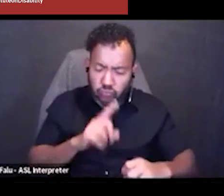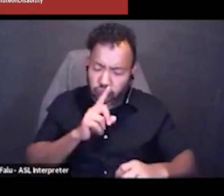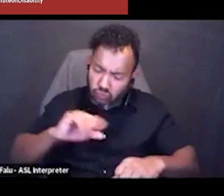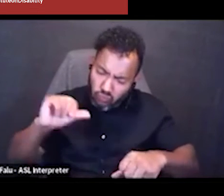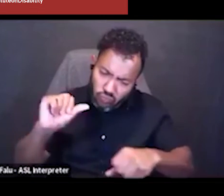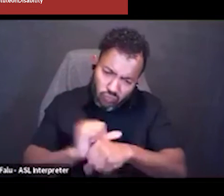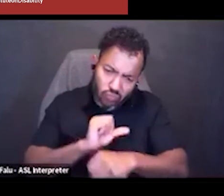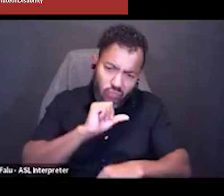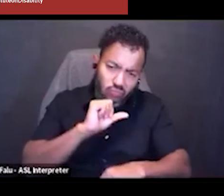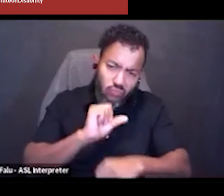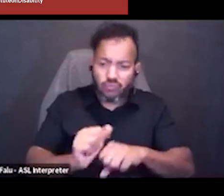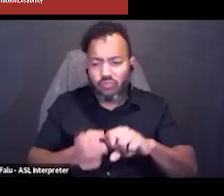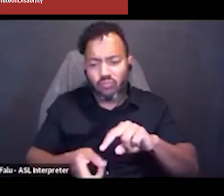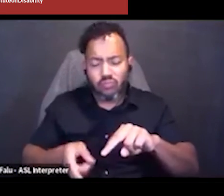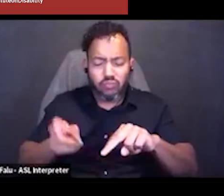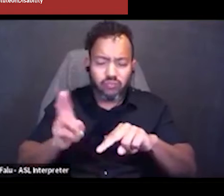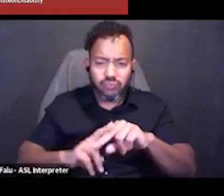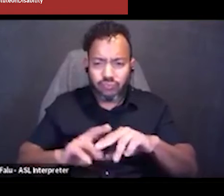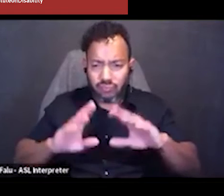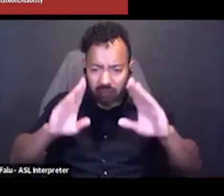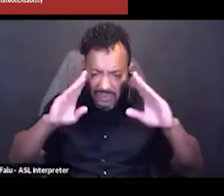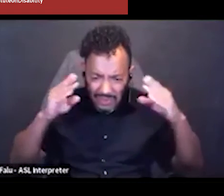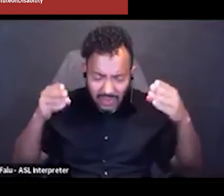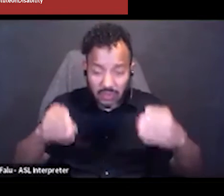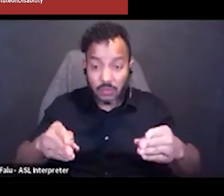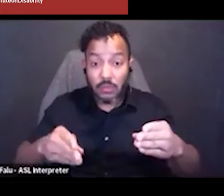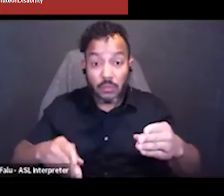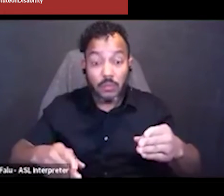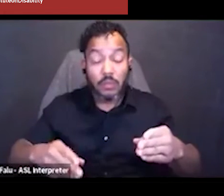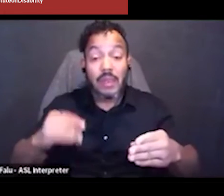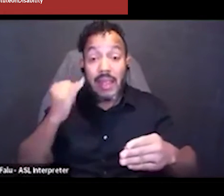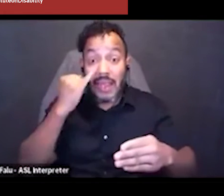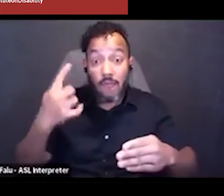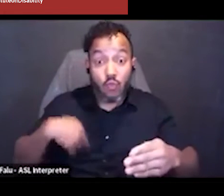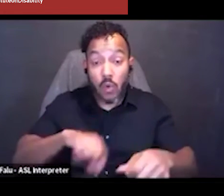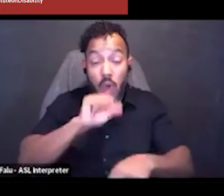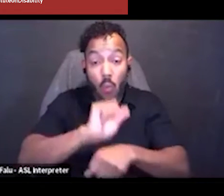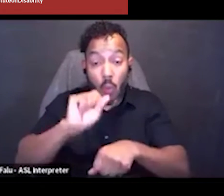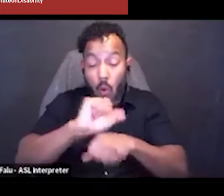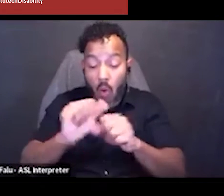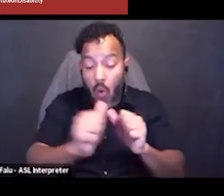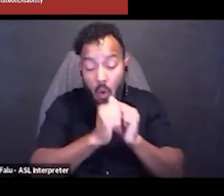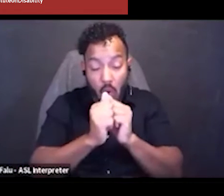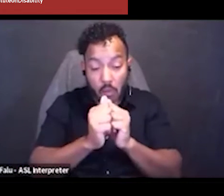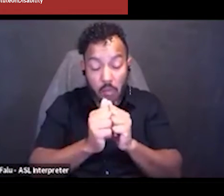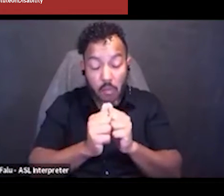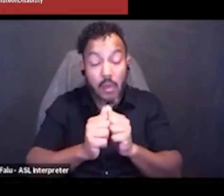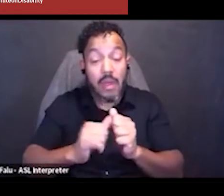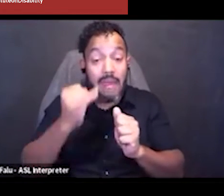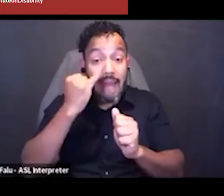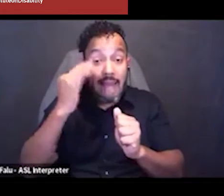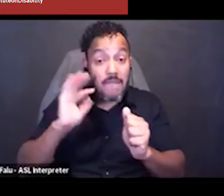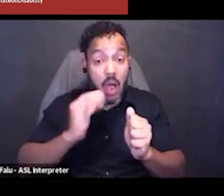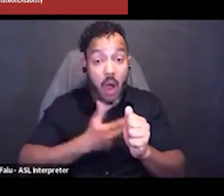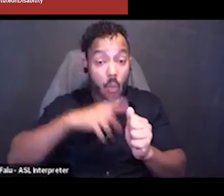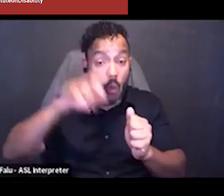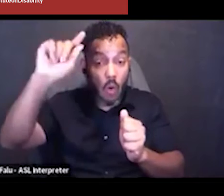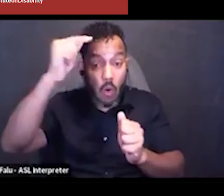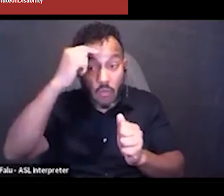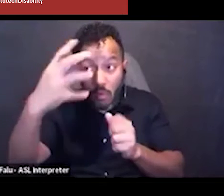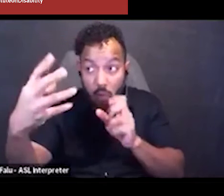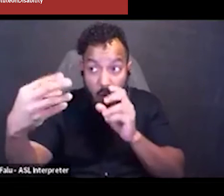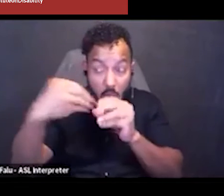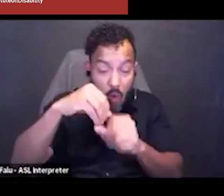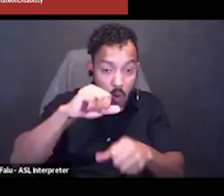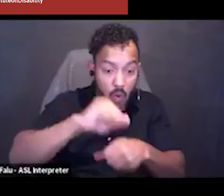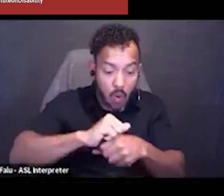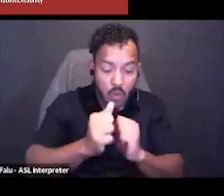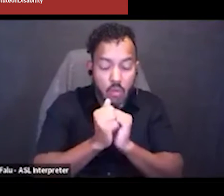If we work together and if our government works with us, we can in fact plan for much